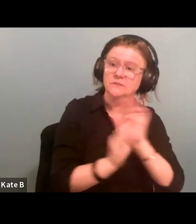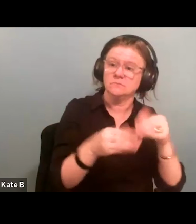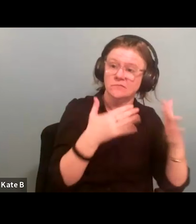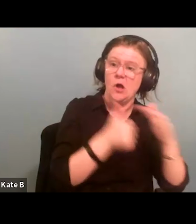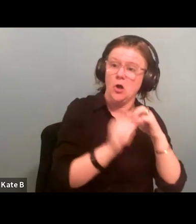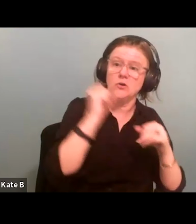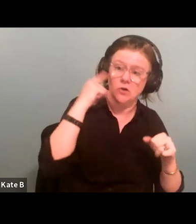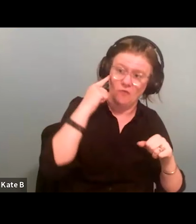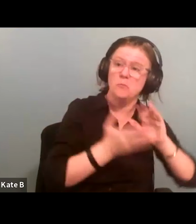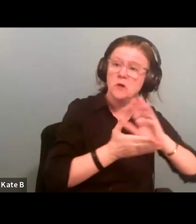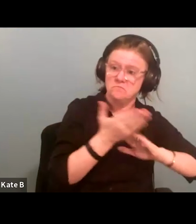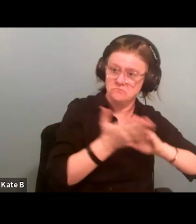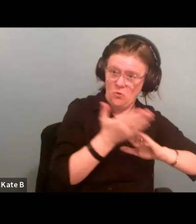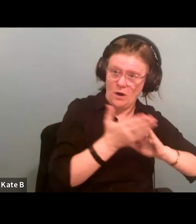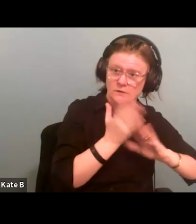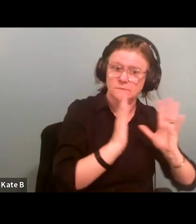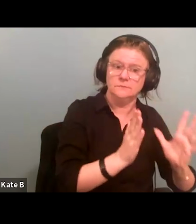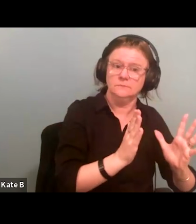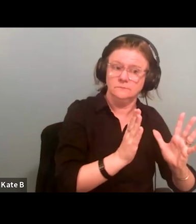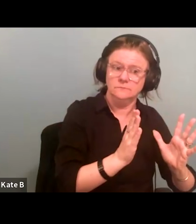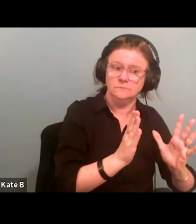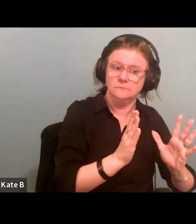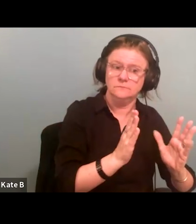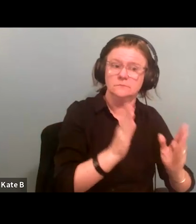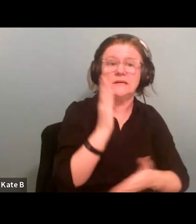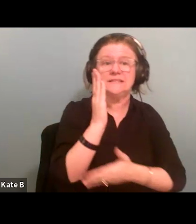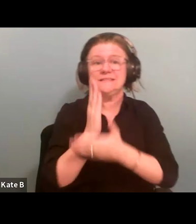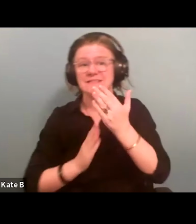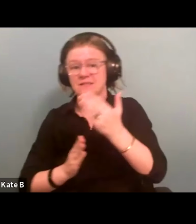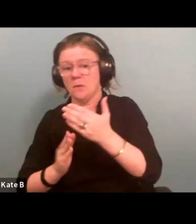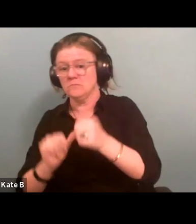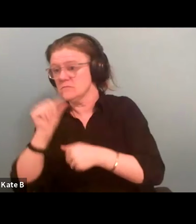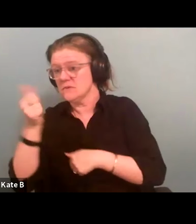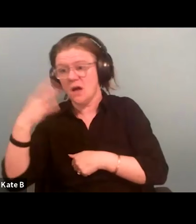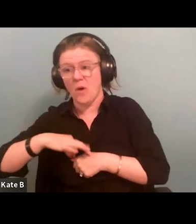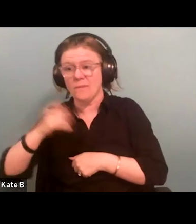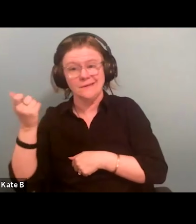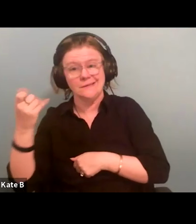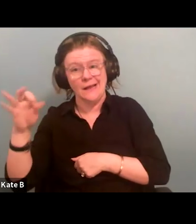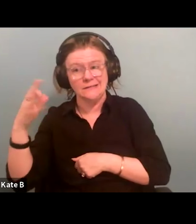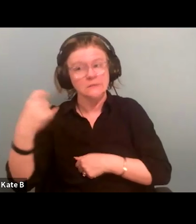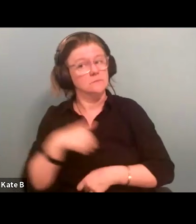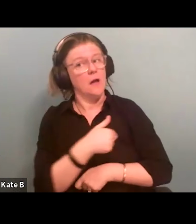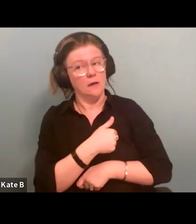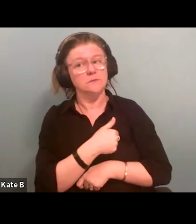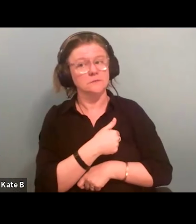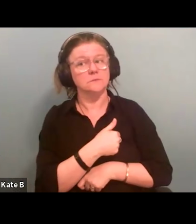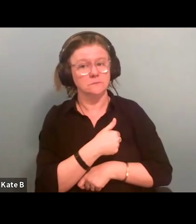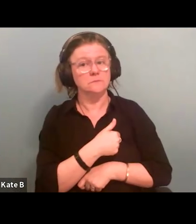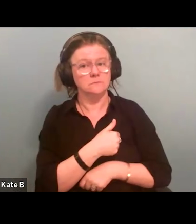have a department an Area Agency on Aging. And 19 of us, including us at Greater Erie Community Action